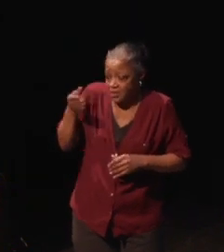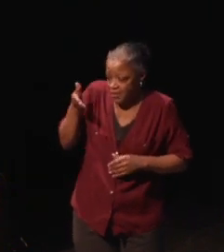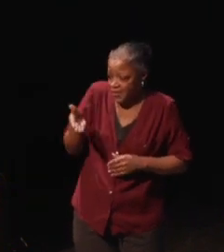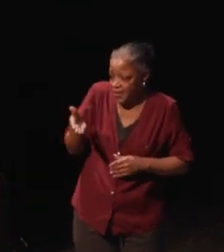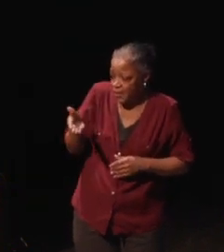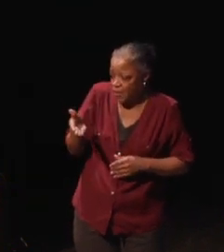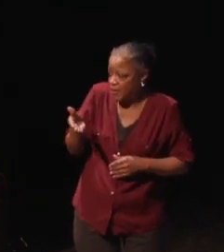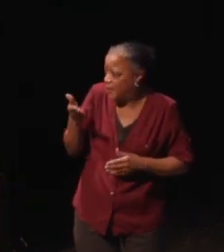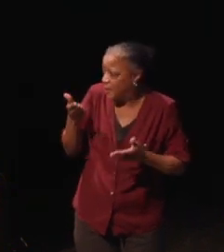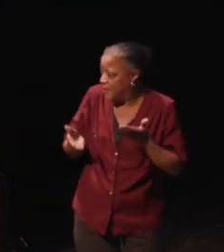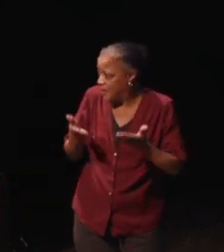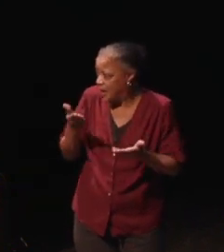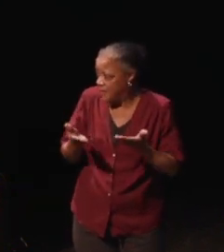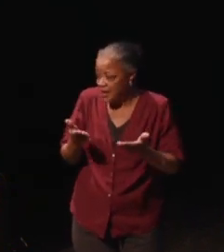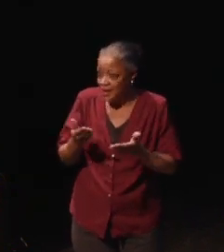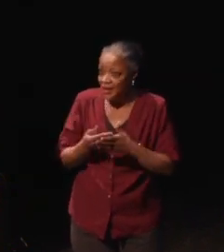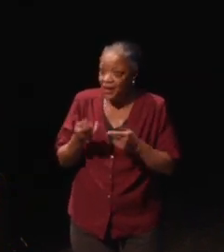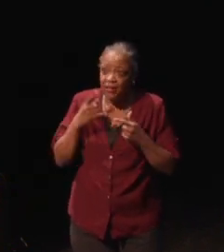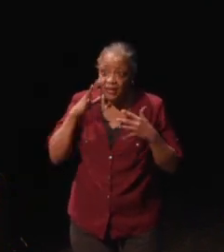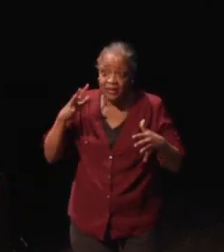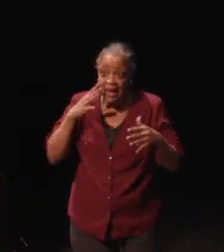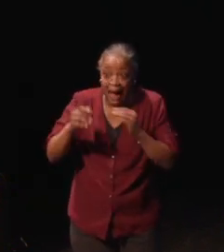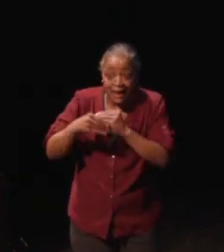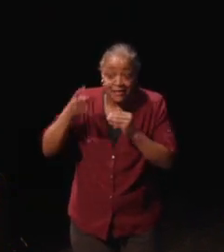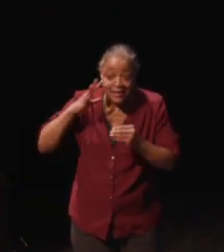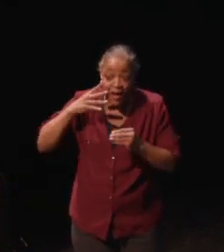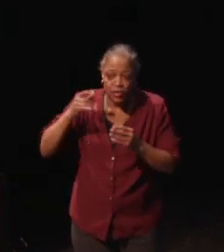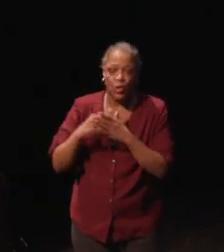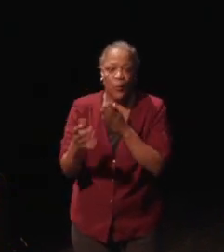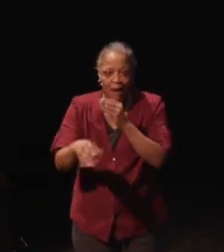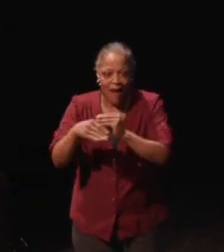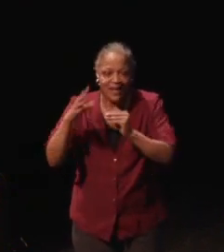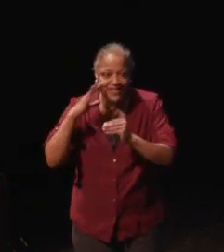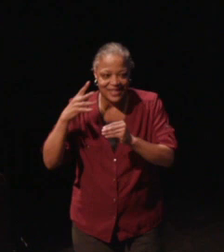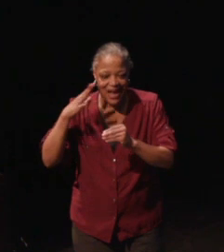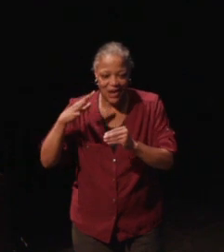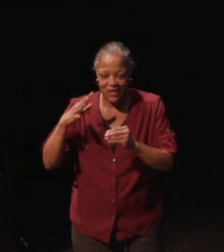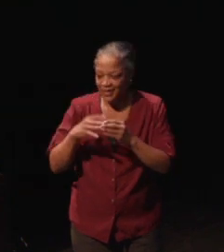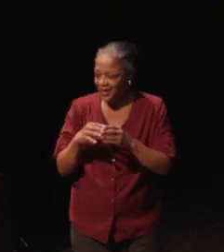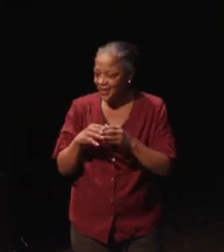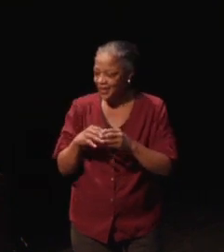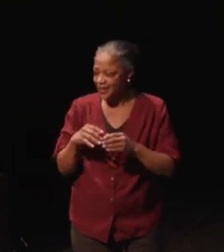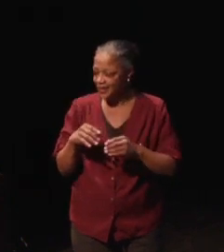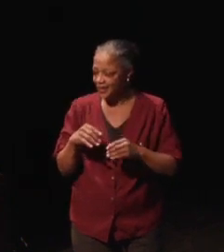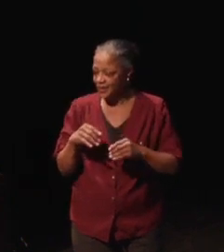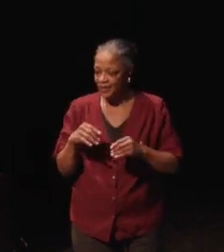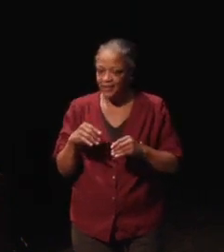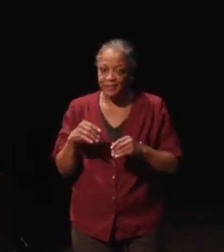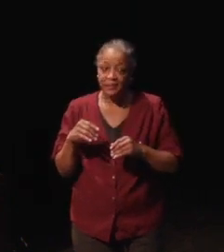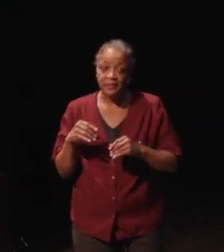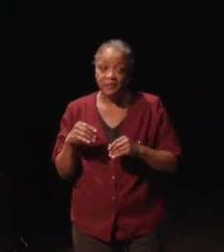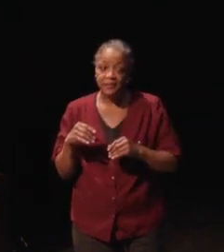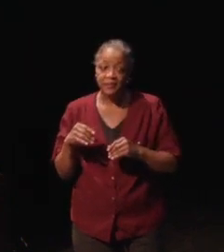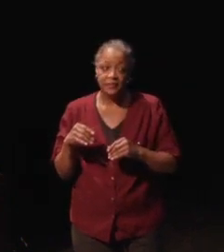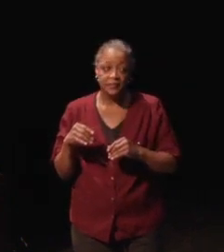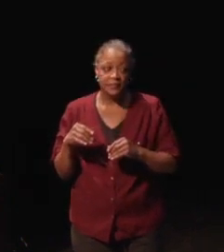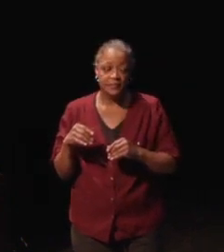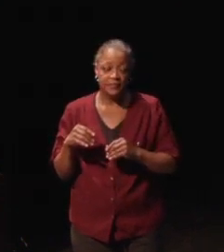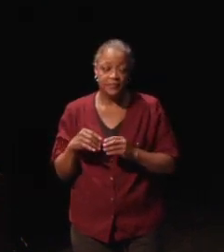you're not maybe at the sound." So, we added a sound, a little jingling. I'll play it.